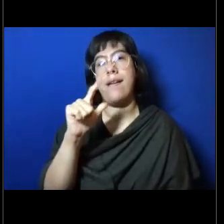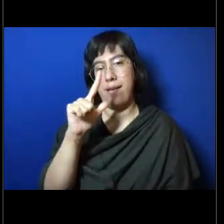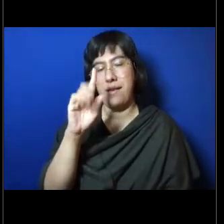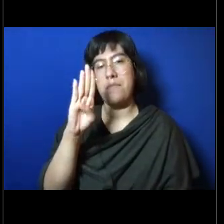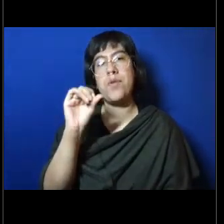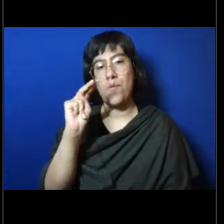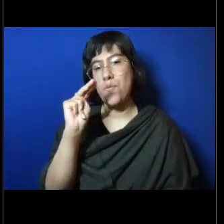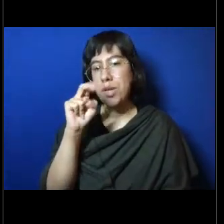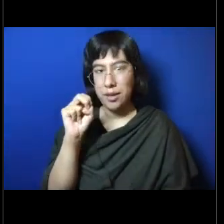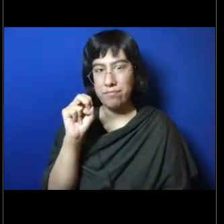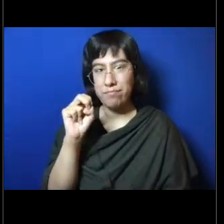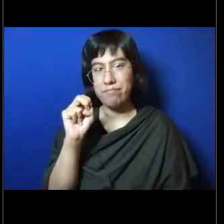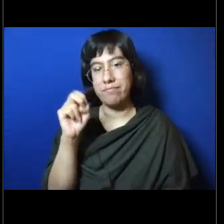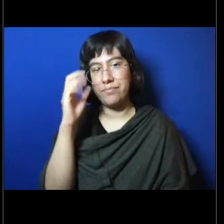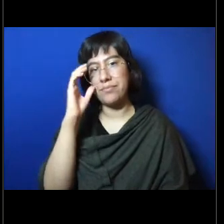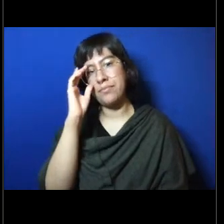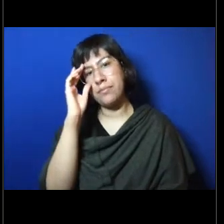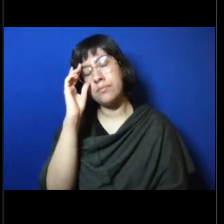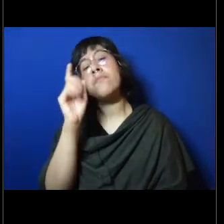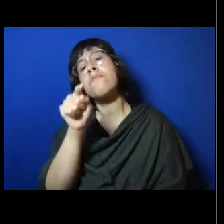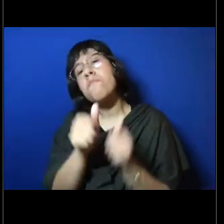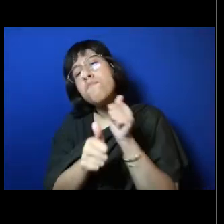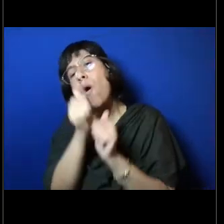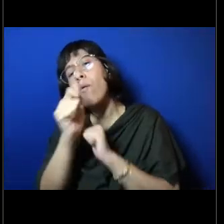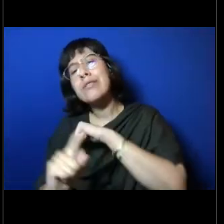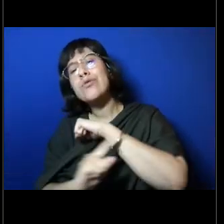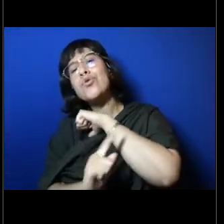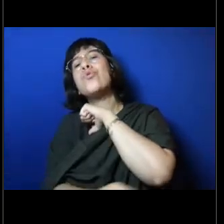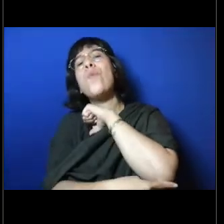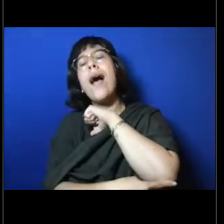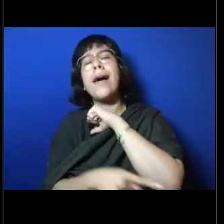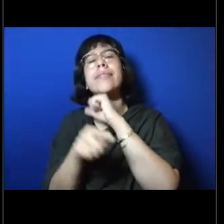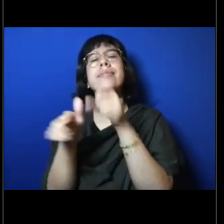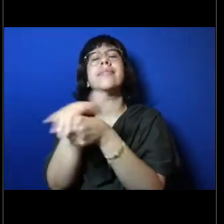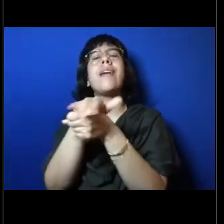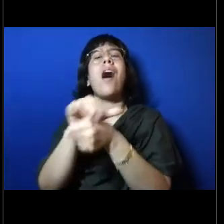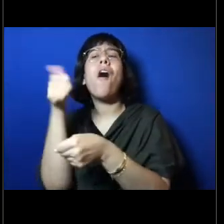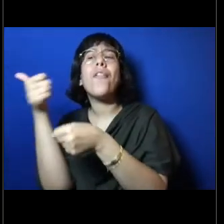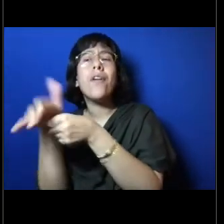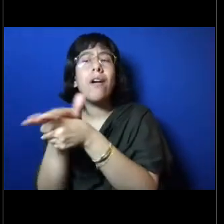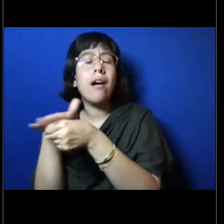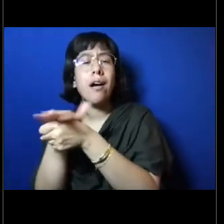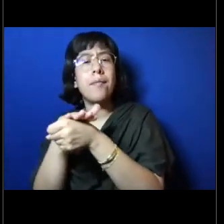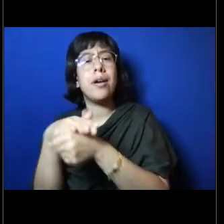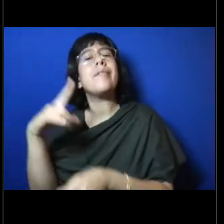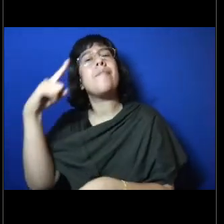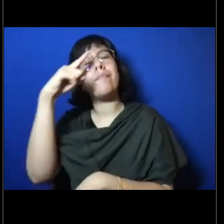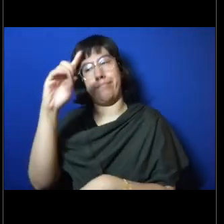in this particular midden, most of the middens on the other part of the island are black abalone which are the ones that are in the inner tidal